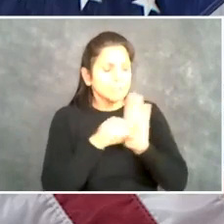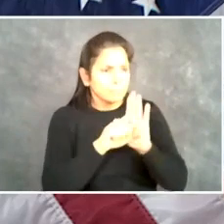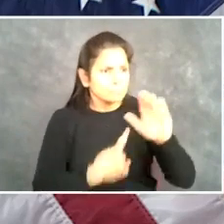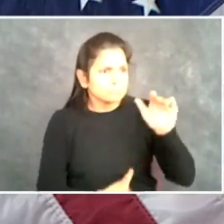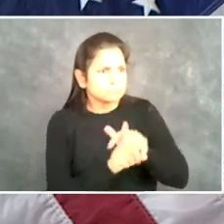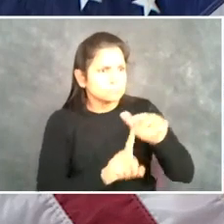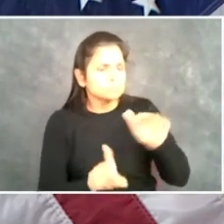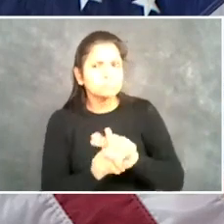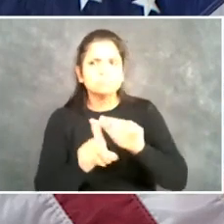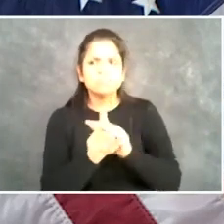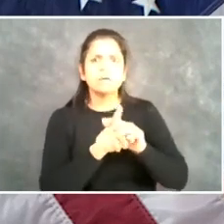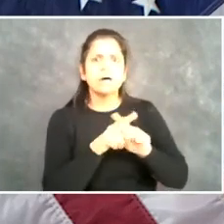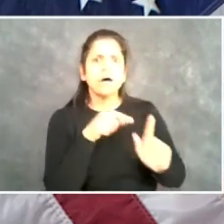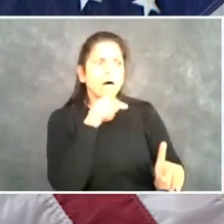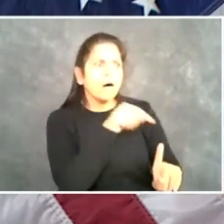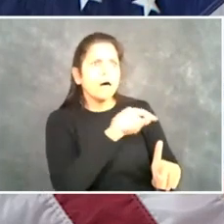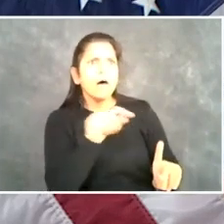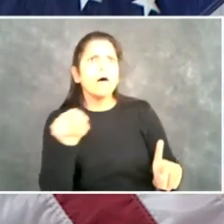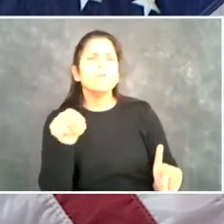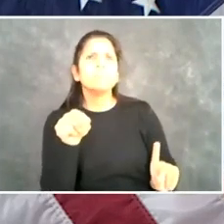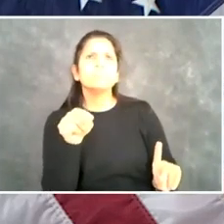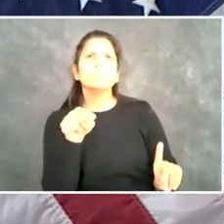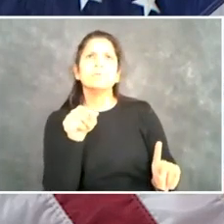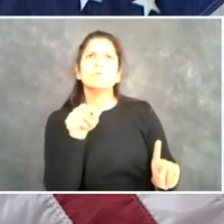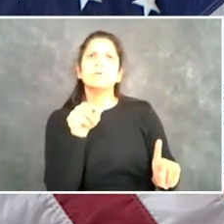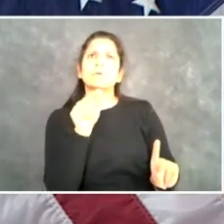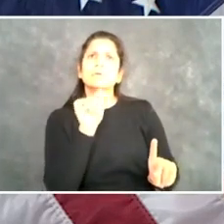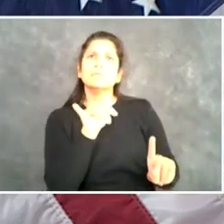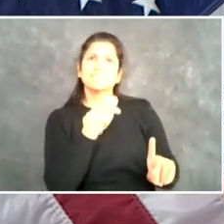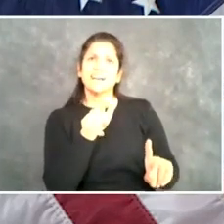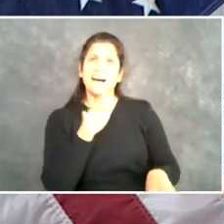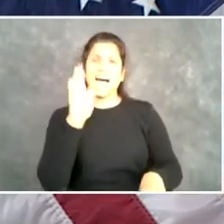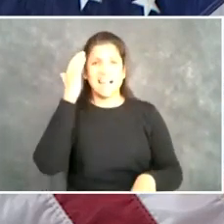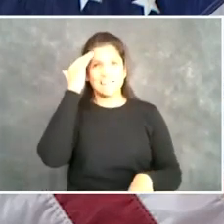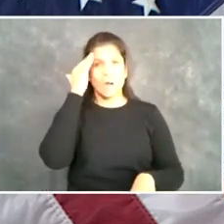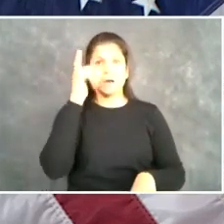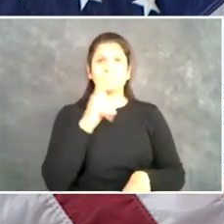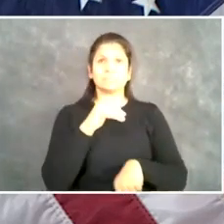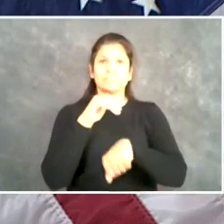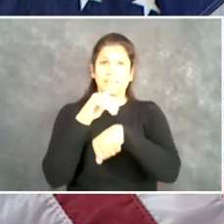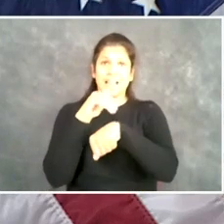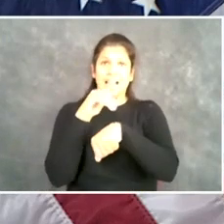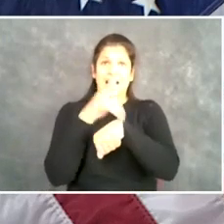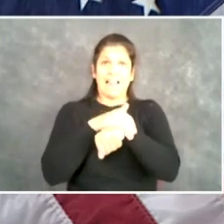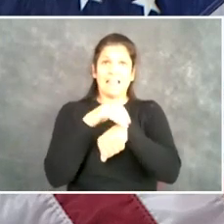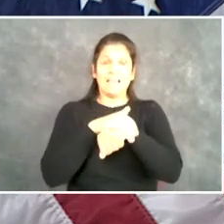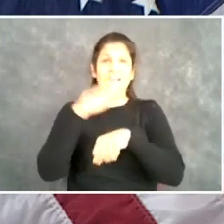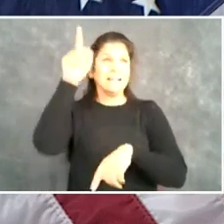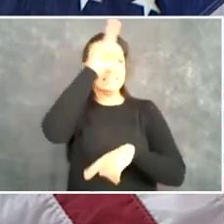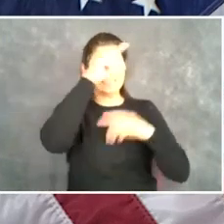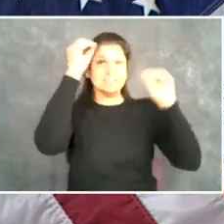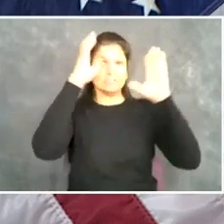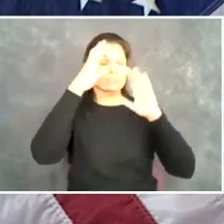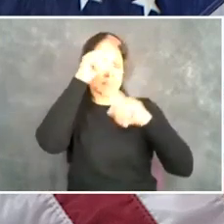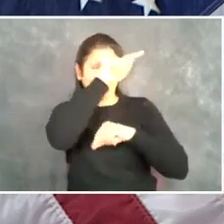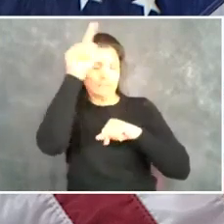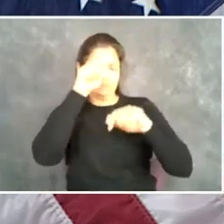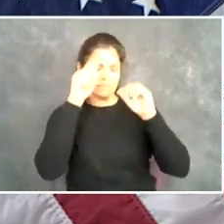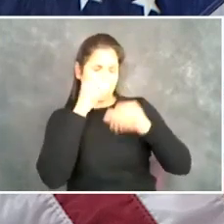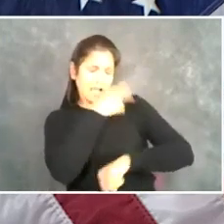BE EXPERIENCING SOME OF THE